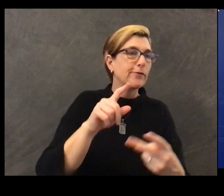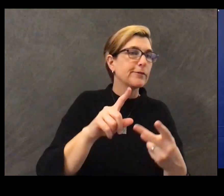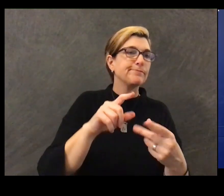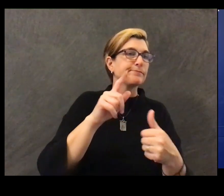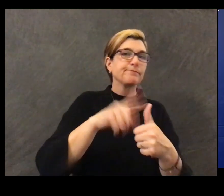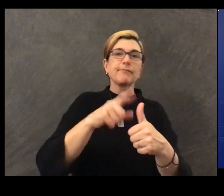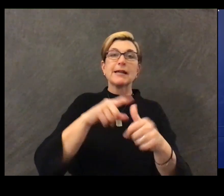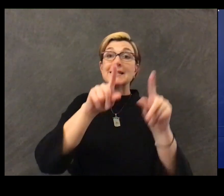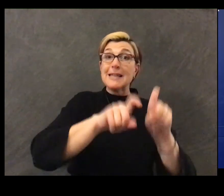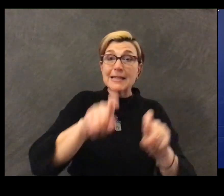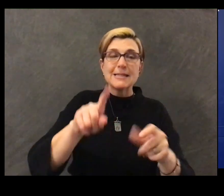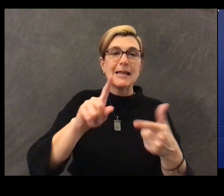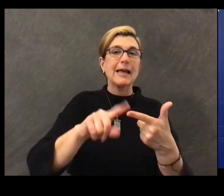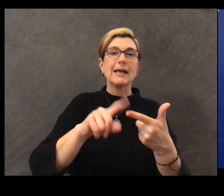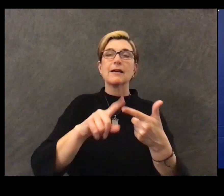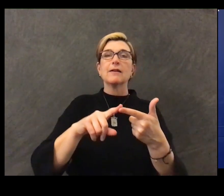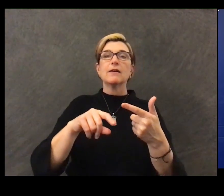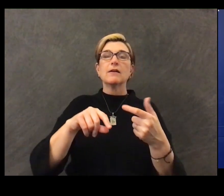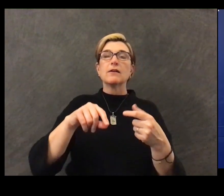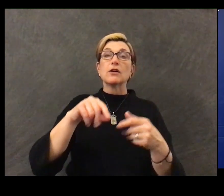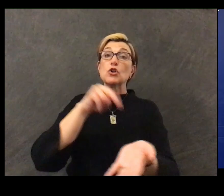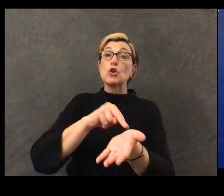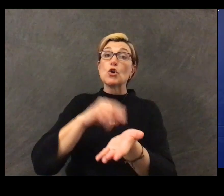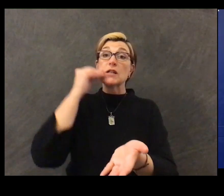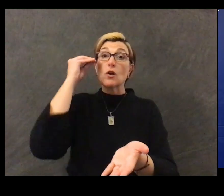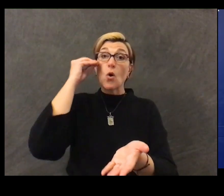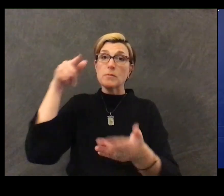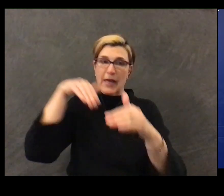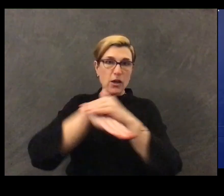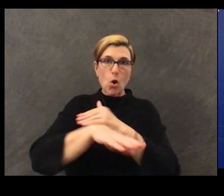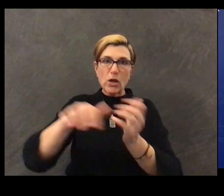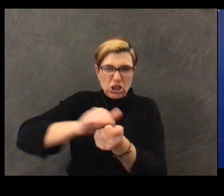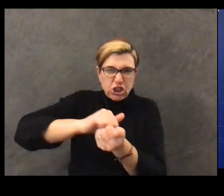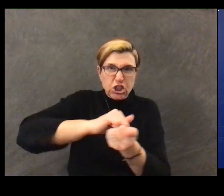and in standing up States response military personnel mr. president we have